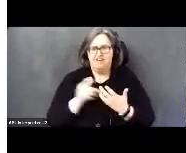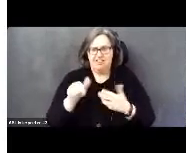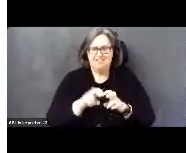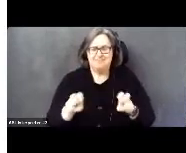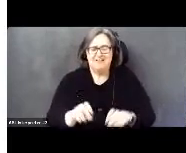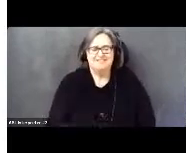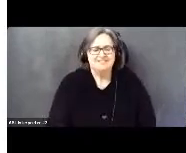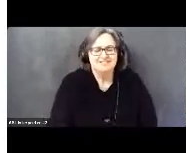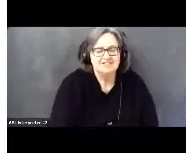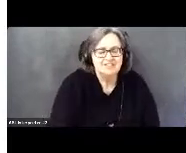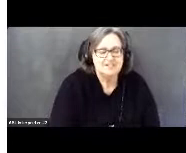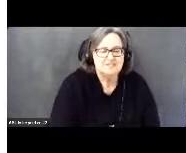and how I fit into this and how our office